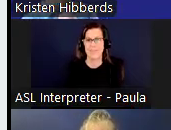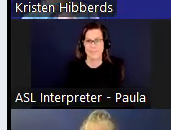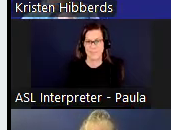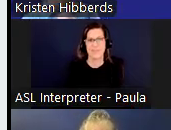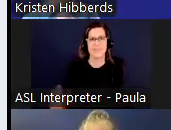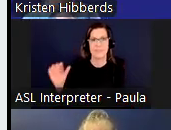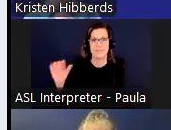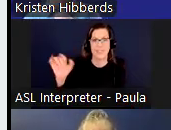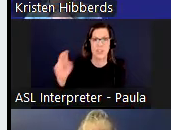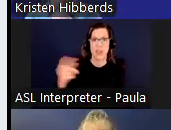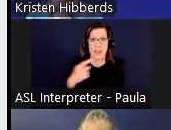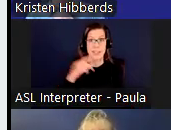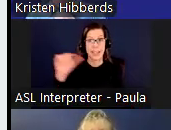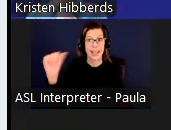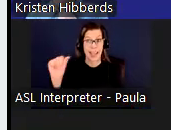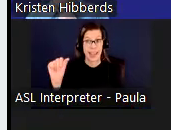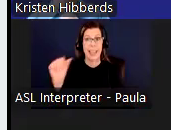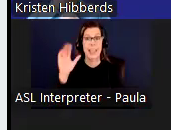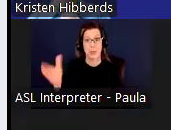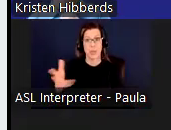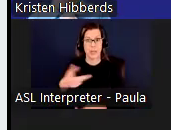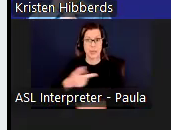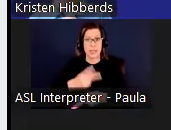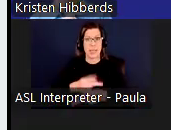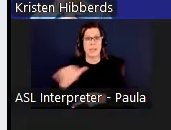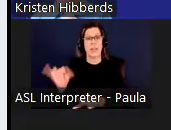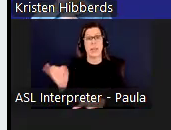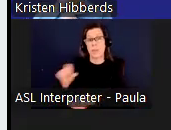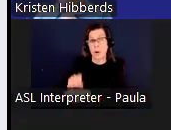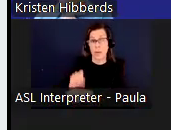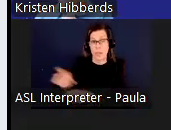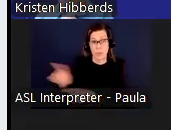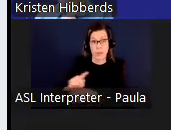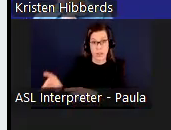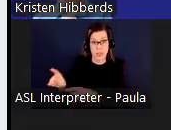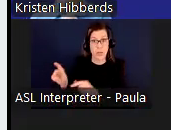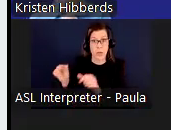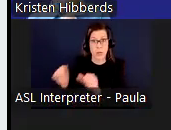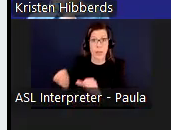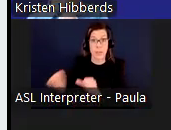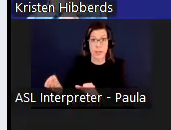if they're working in their professional capacity while being paid by or through